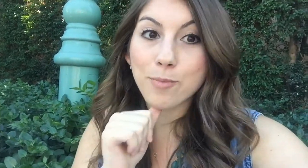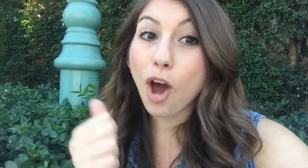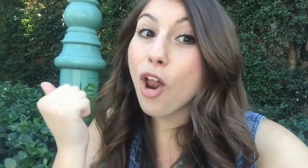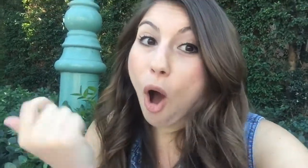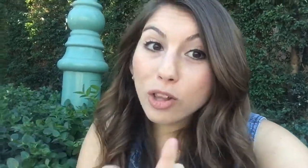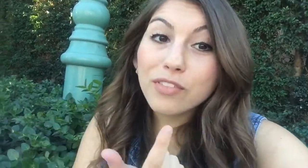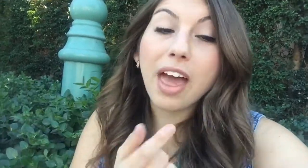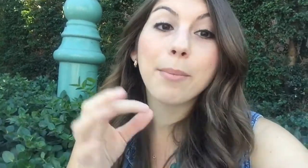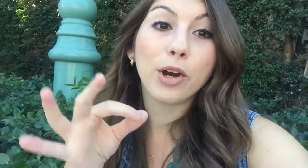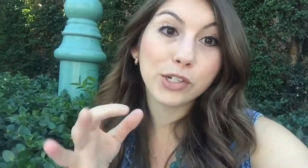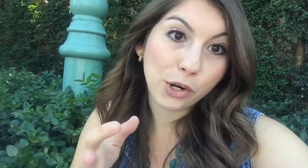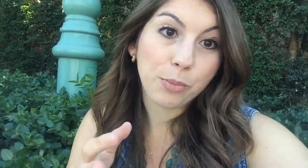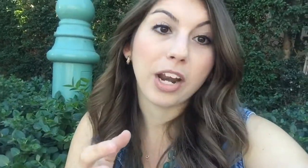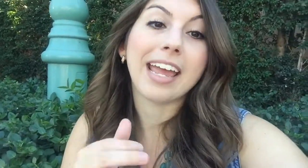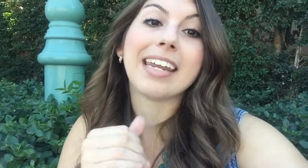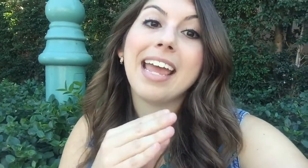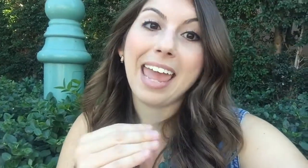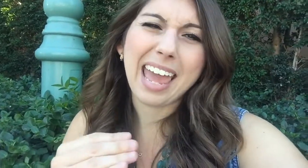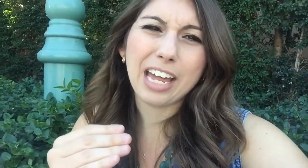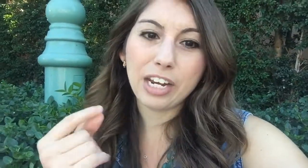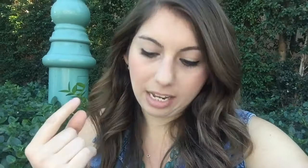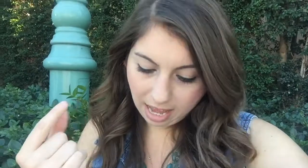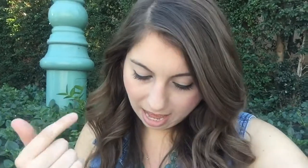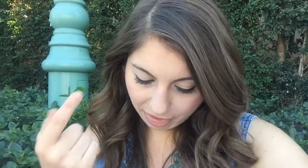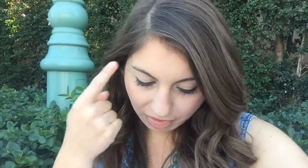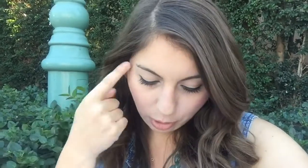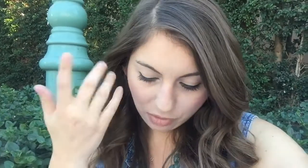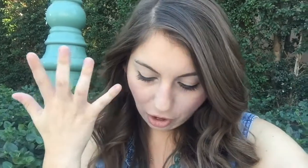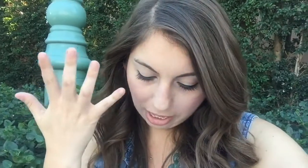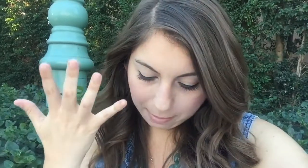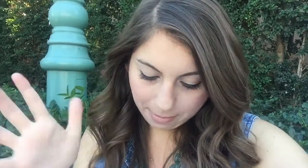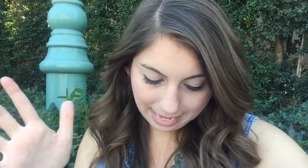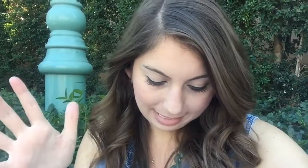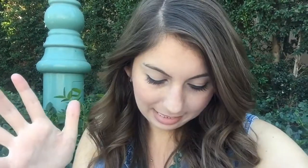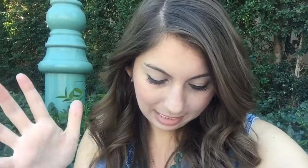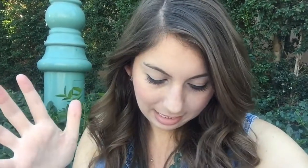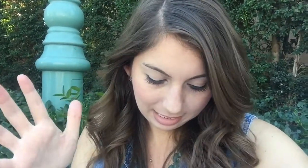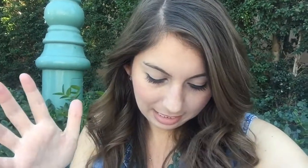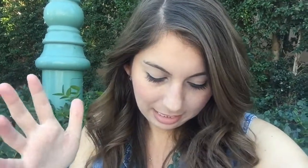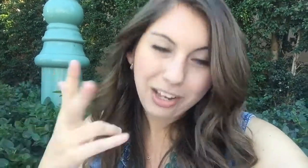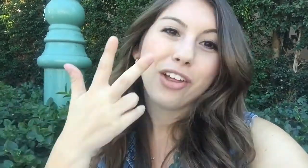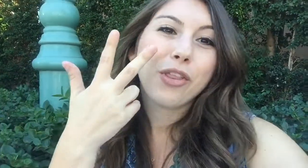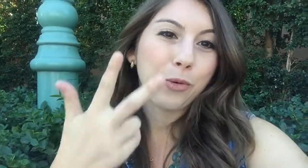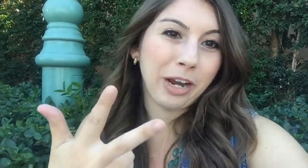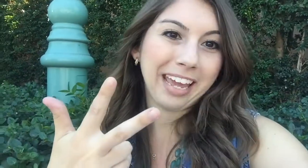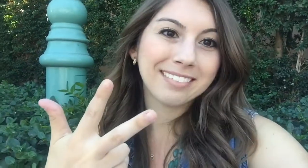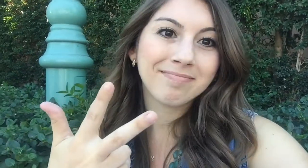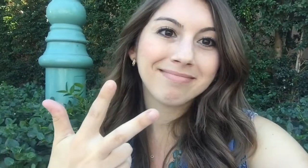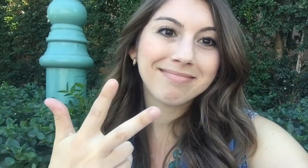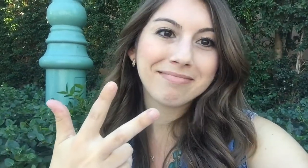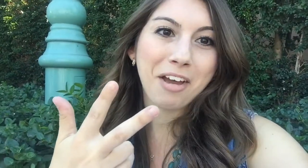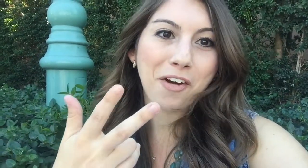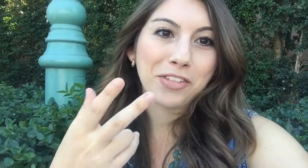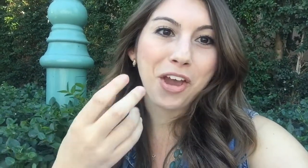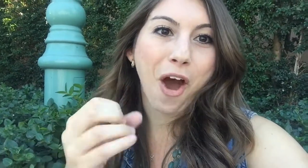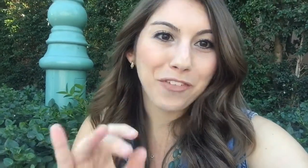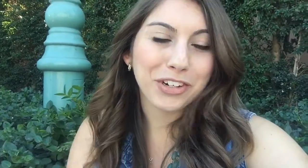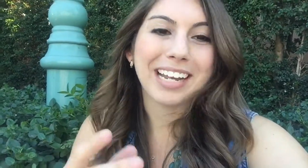Not all of them are interpreted and I think we have already missed three of the offerings